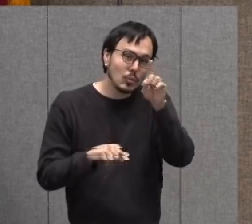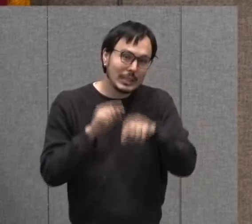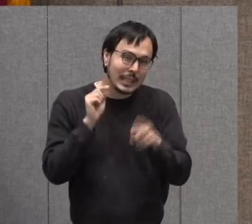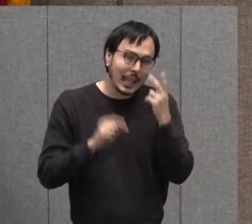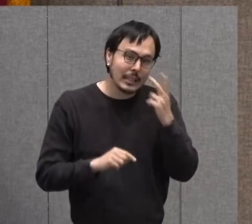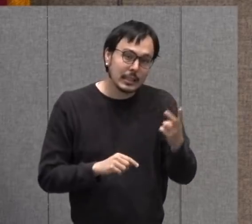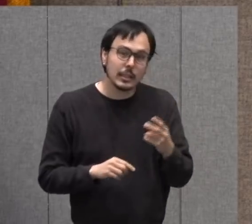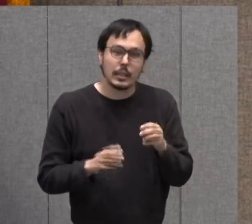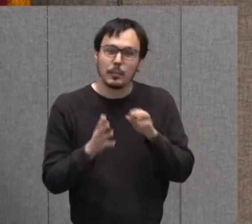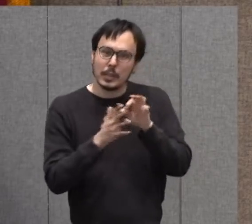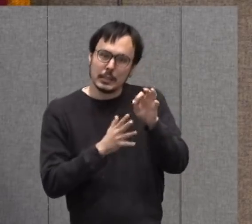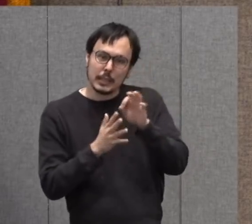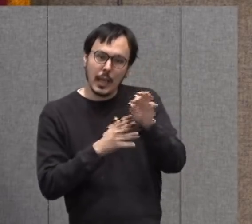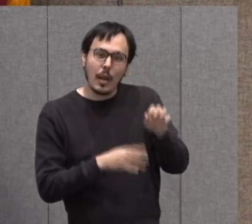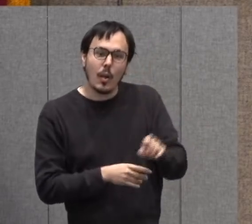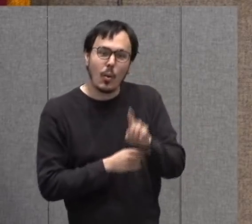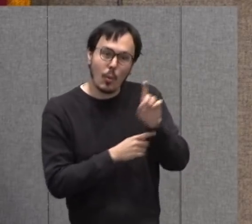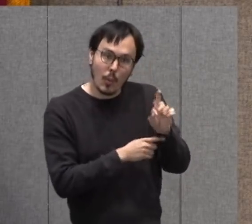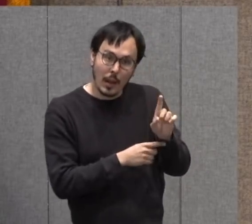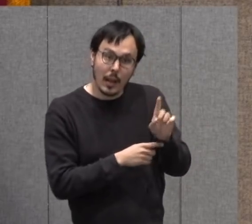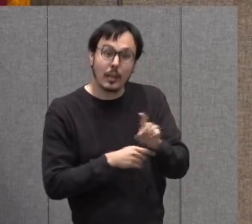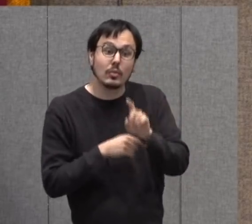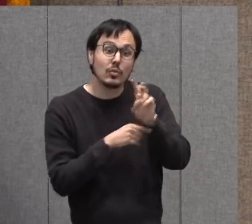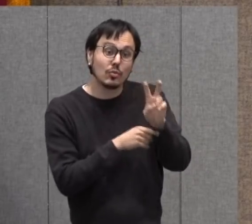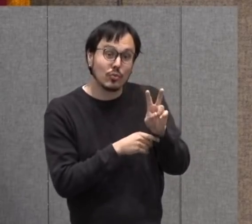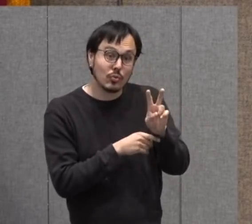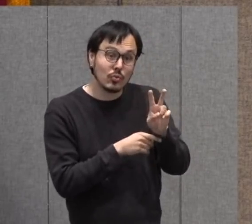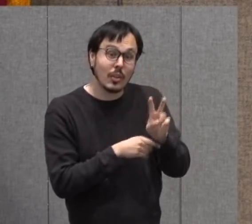One, two, three,